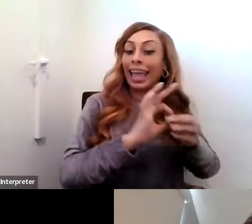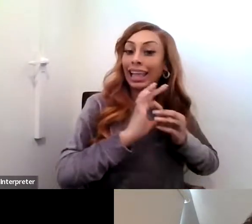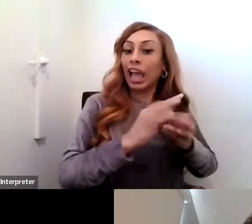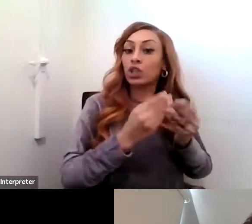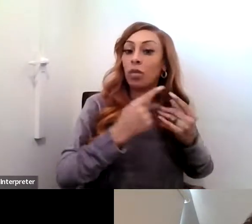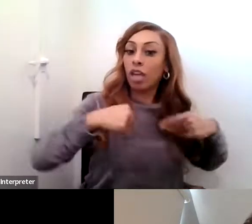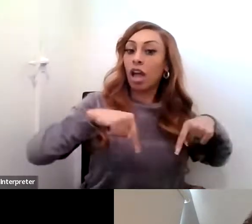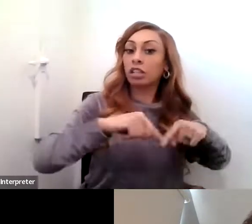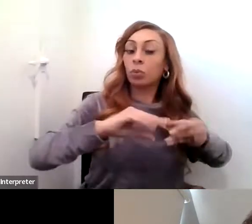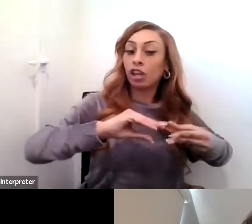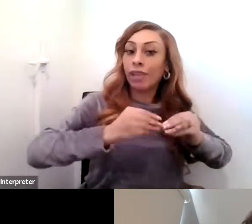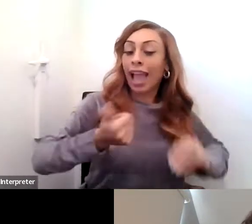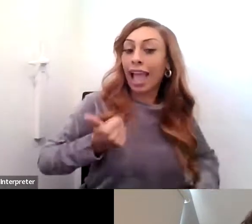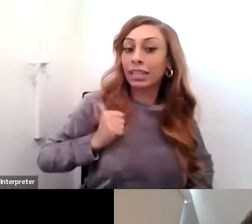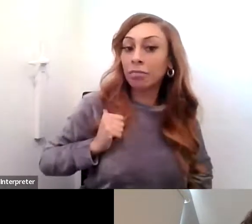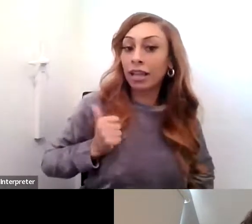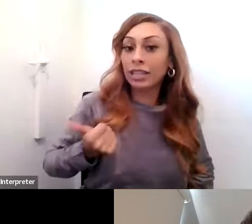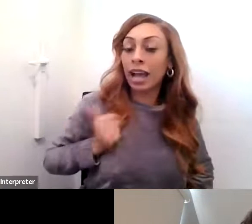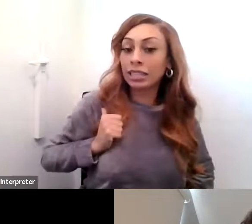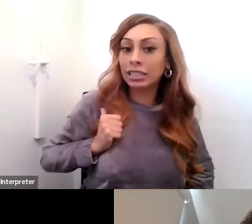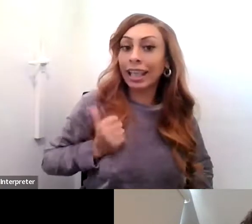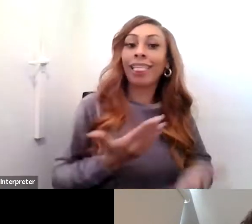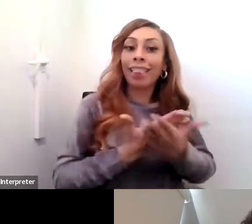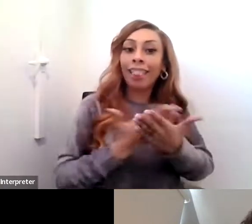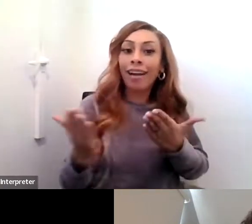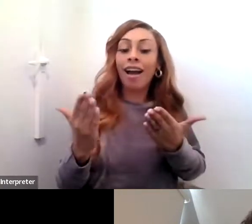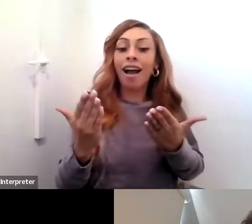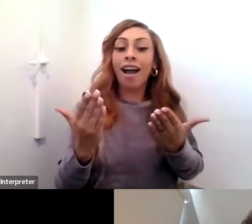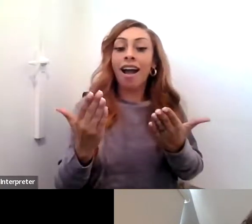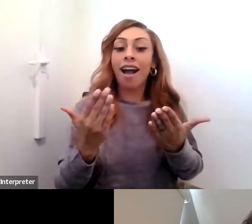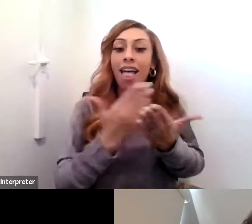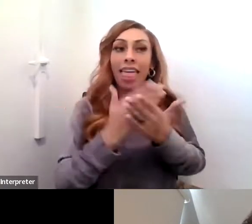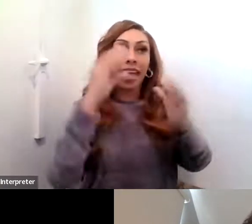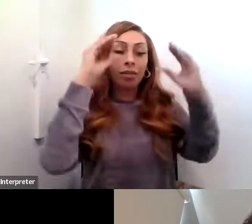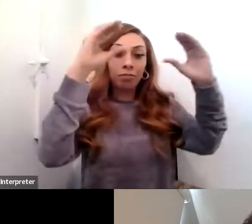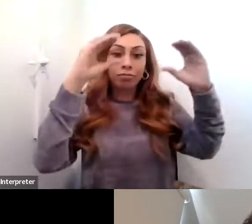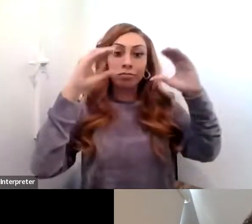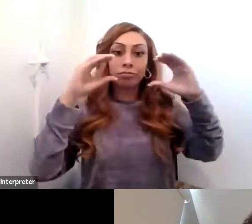we are creating expectations. Are we being clear with how we're talking about the thing, whatever the thing is?